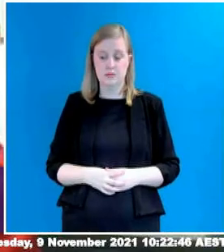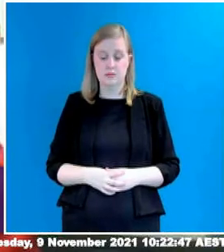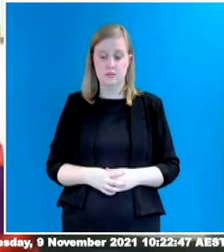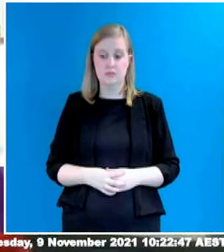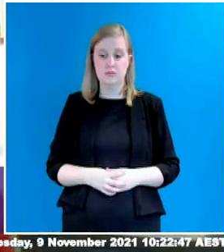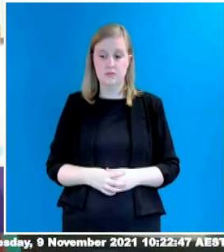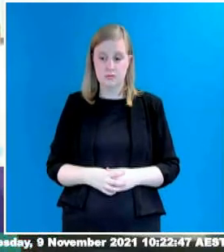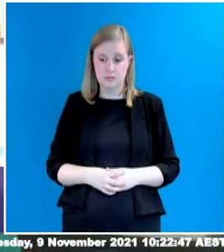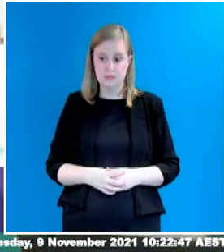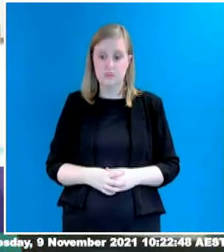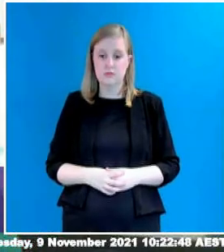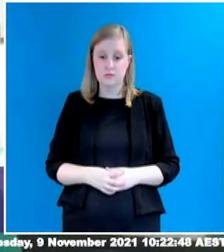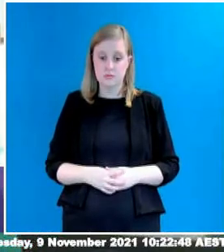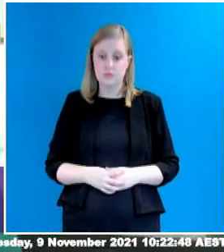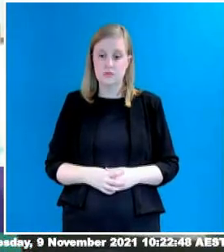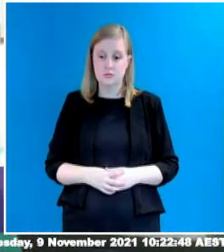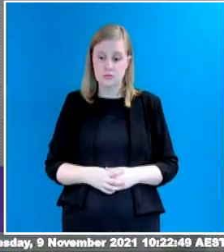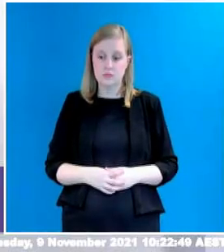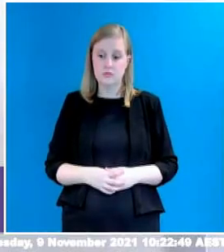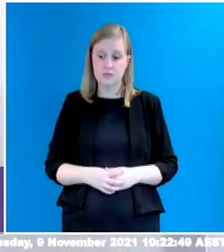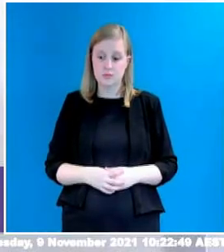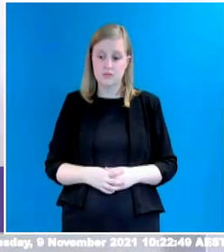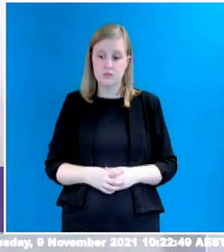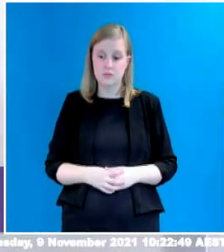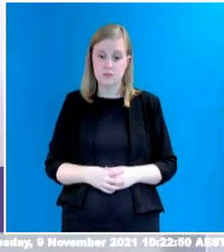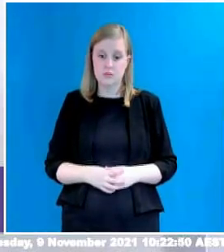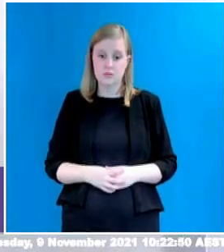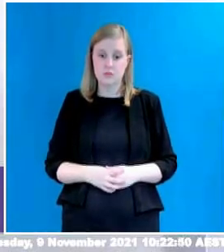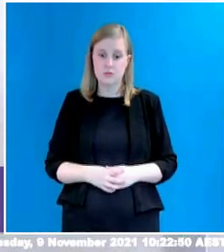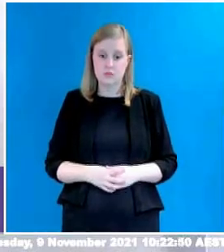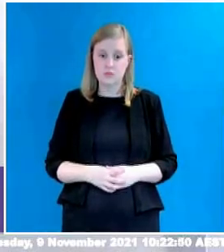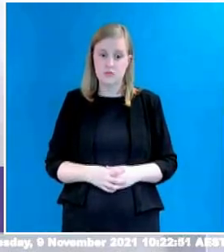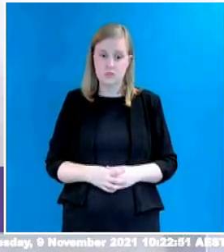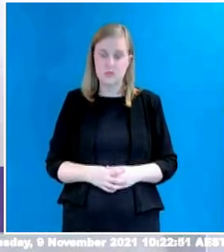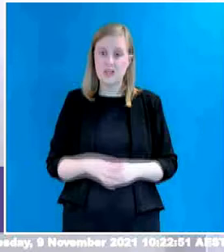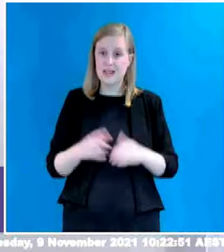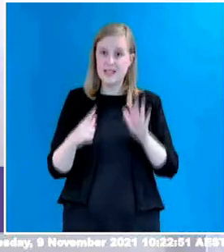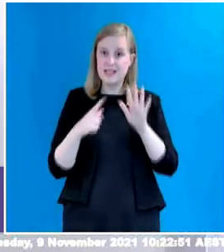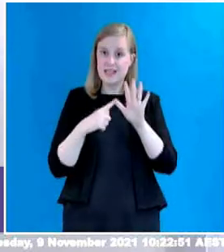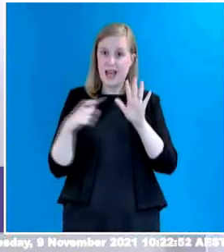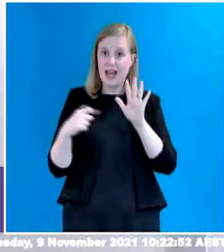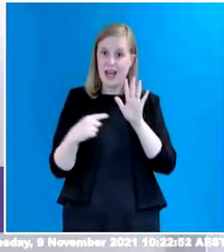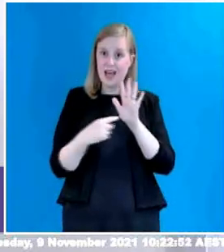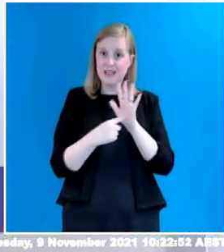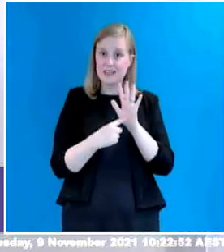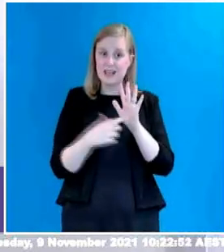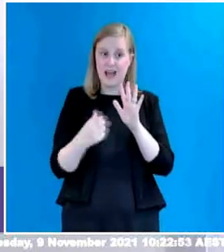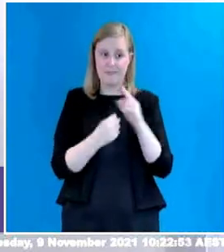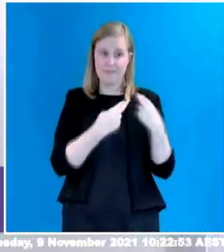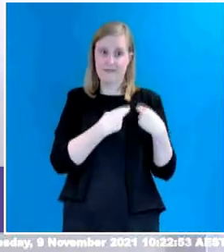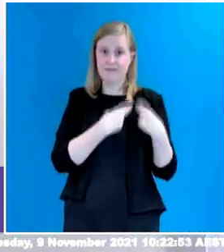justice system in relation to this Act, and that comes back to the question of interpretation.